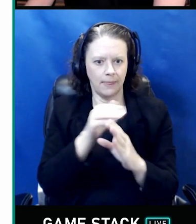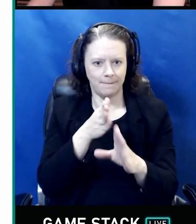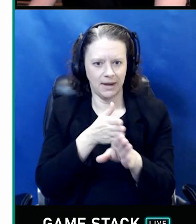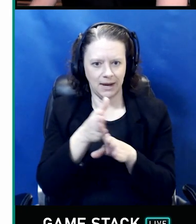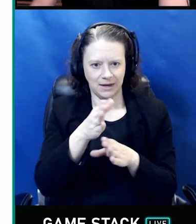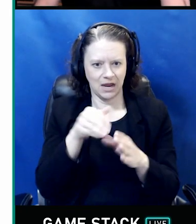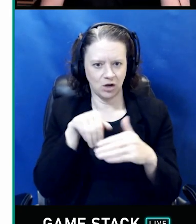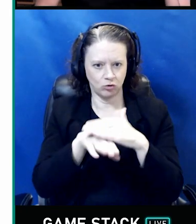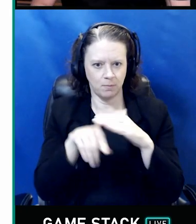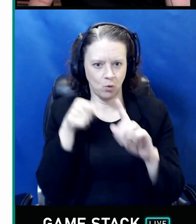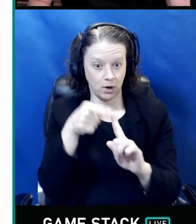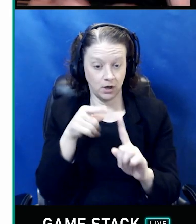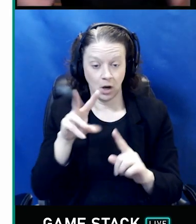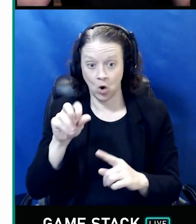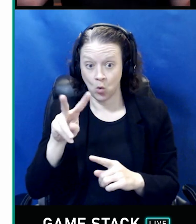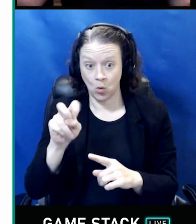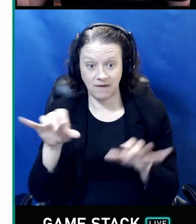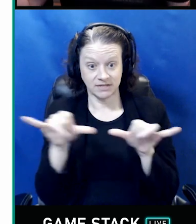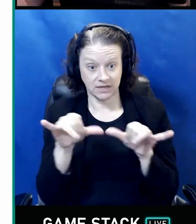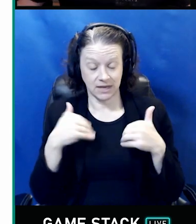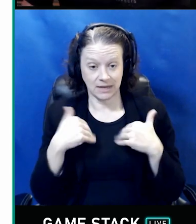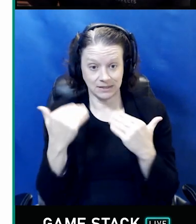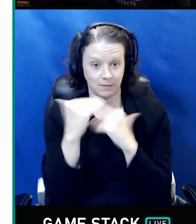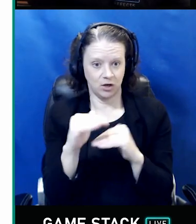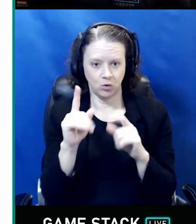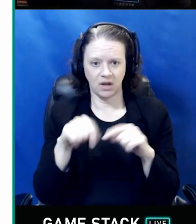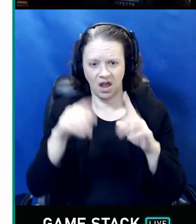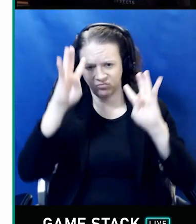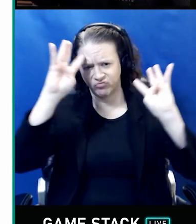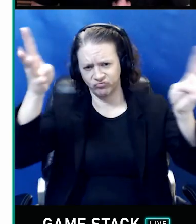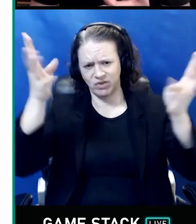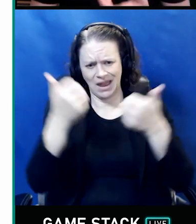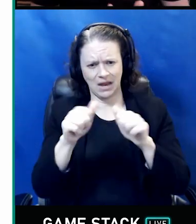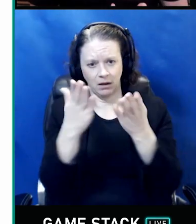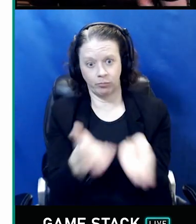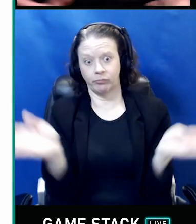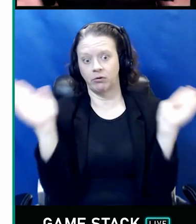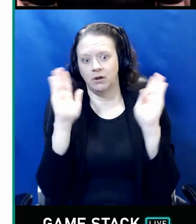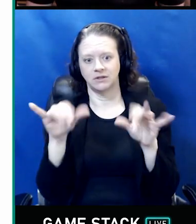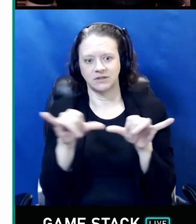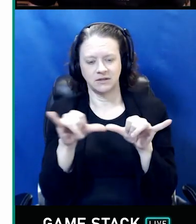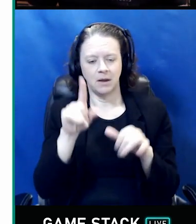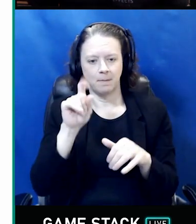You can't specify any wave size You could possibly imagine. First of all, it has to be a power of two,